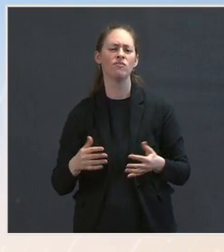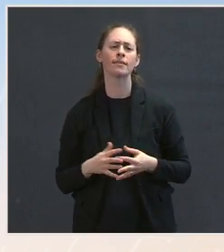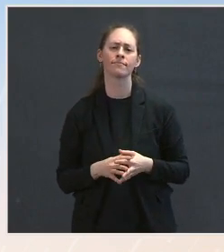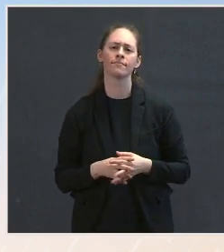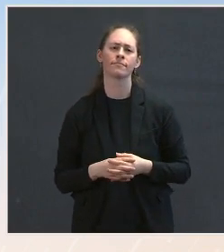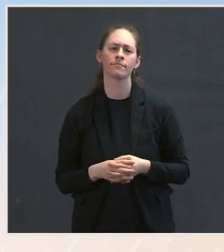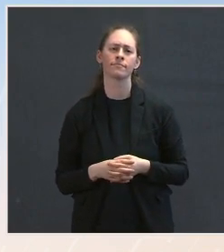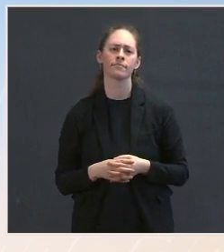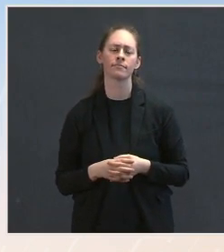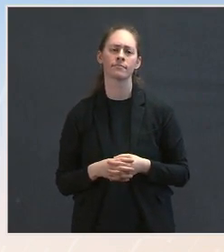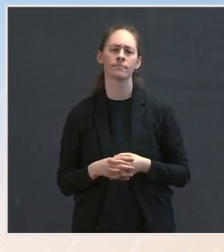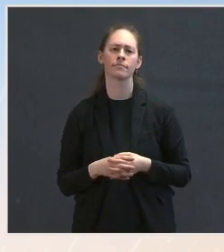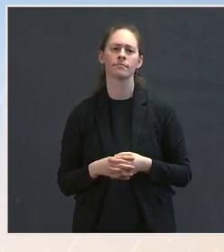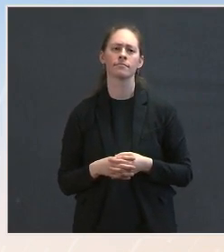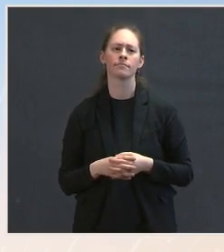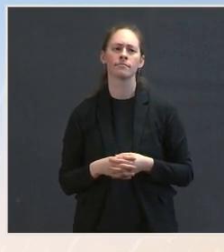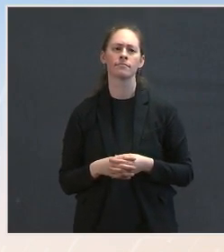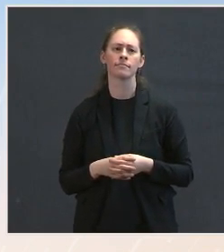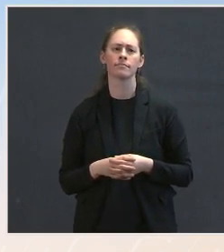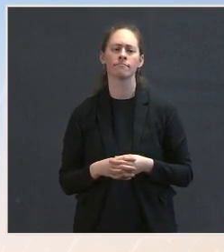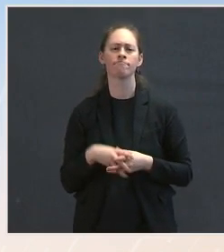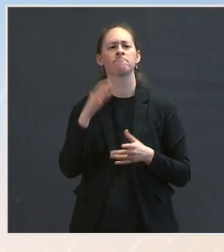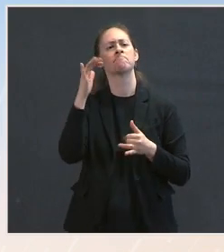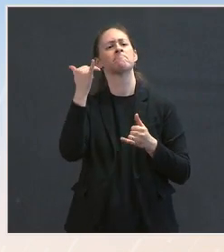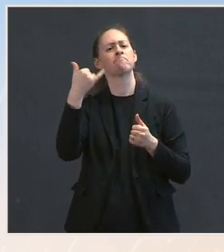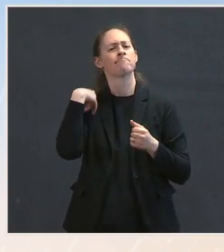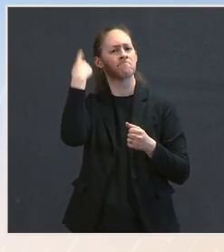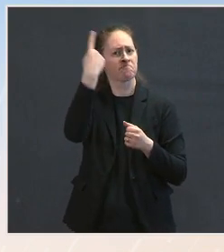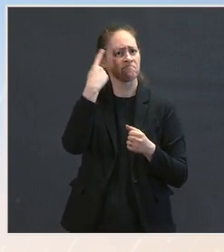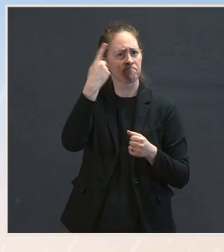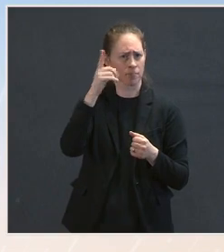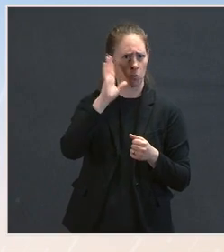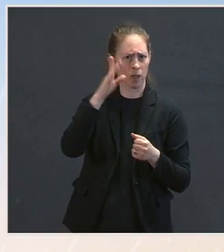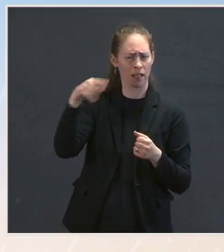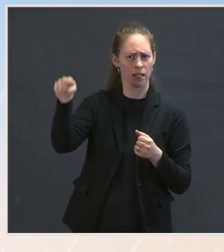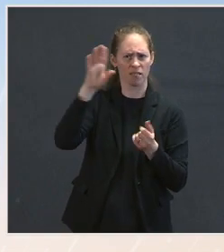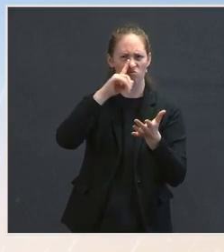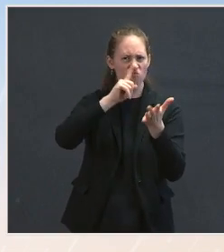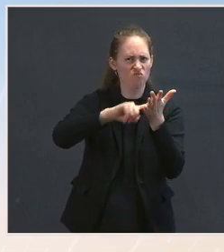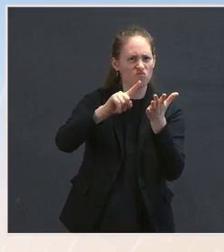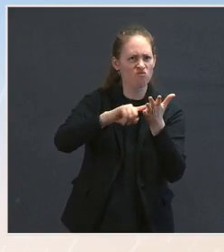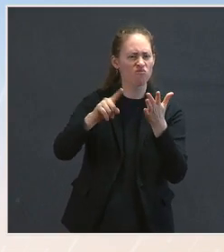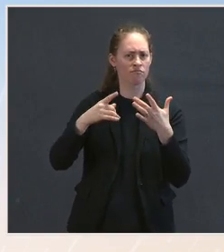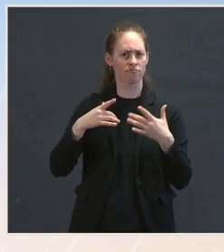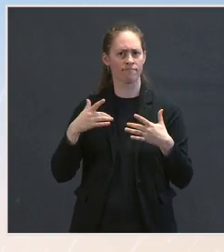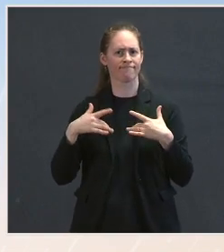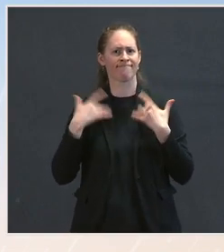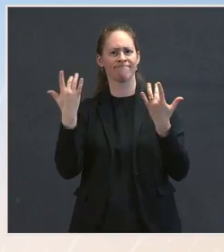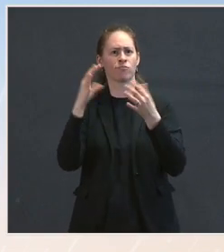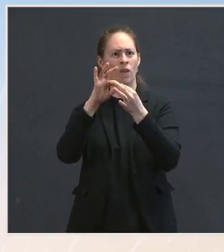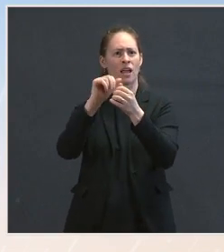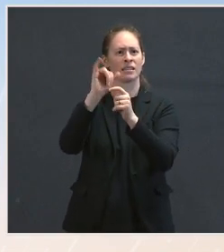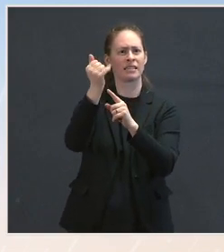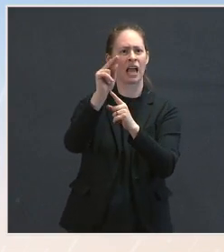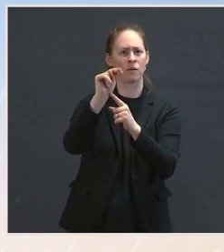style commission to investigate the January 6th insurrection, Nancy Pelosi would want it to have seven Democrats